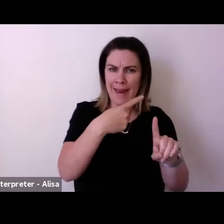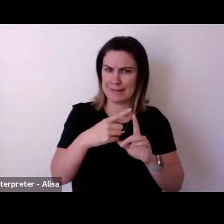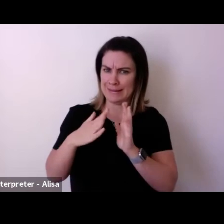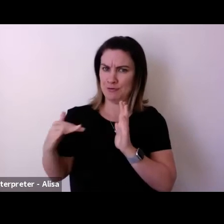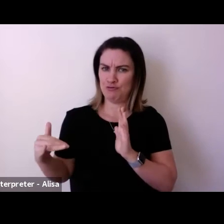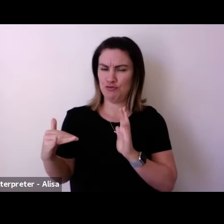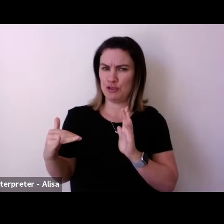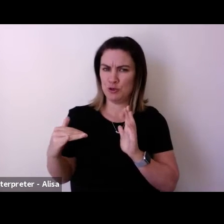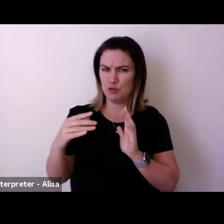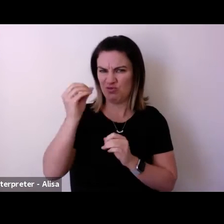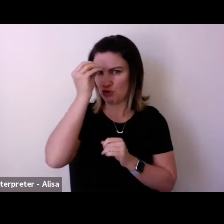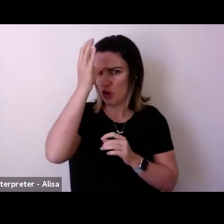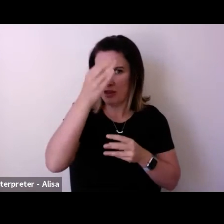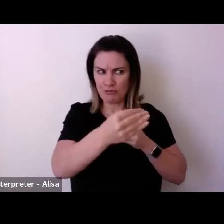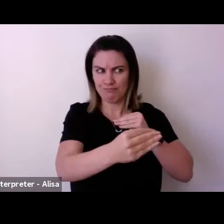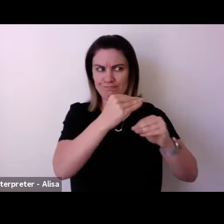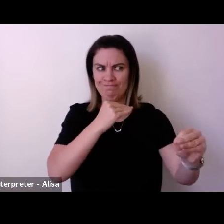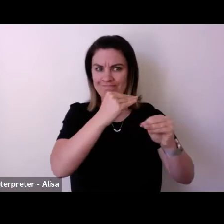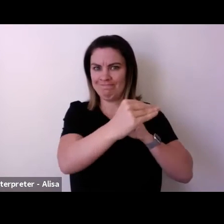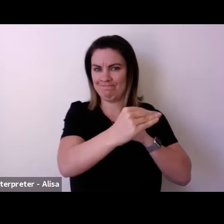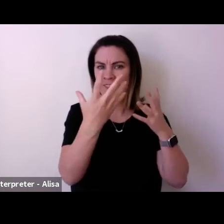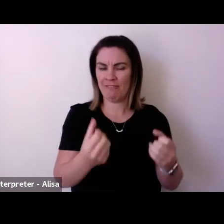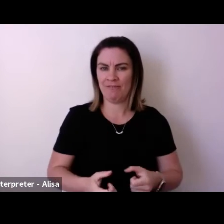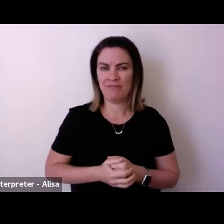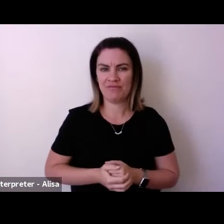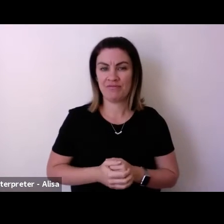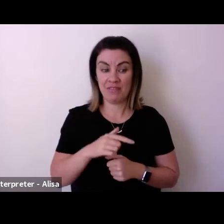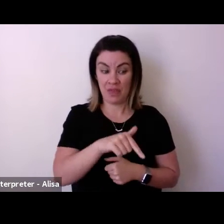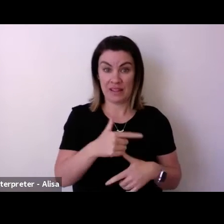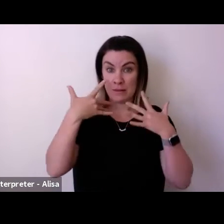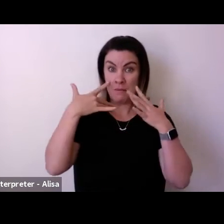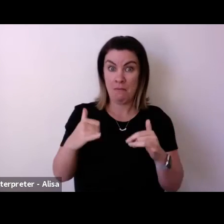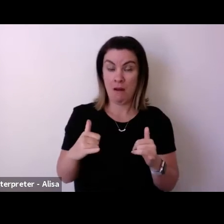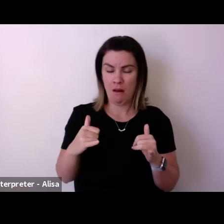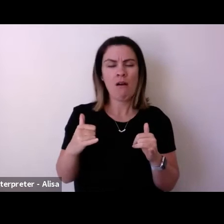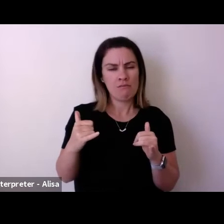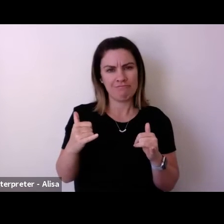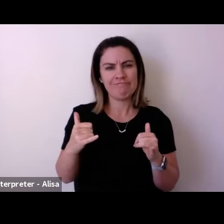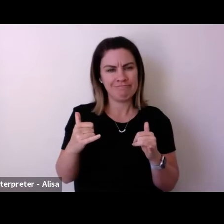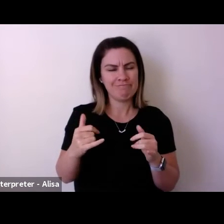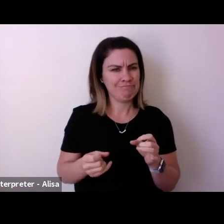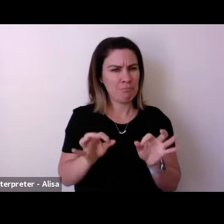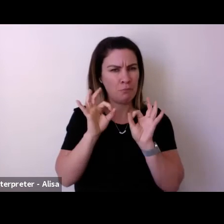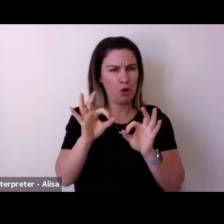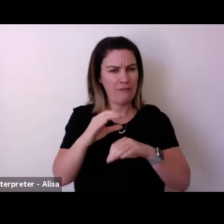program and is pilot year, creativity provides timely insights into how we can better prepare our future creative